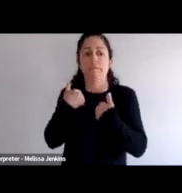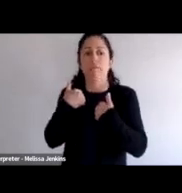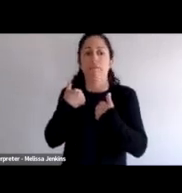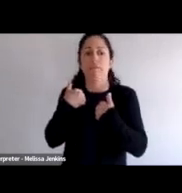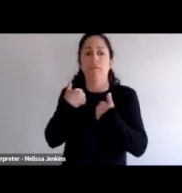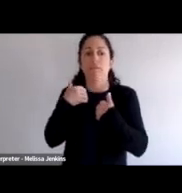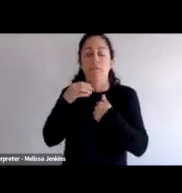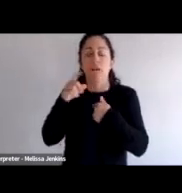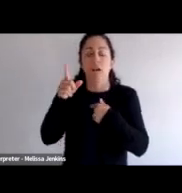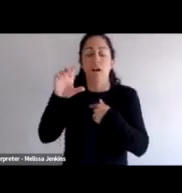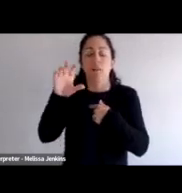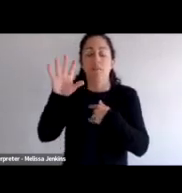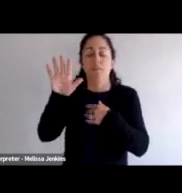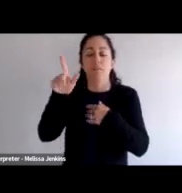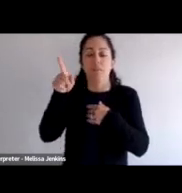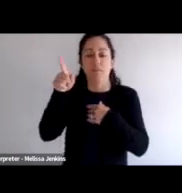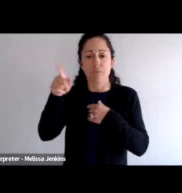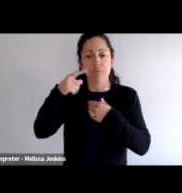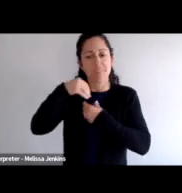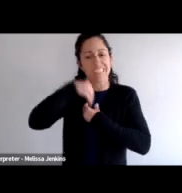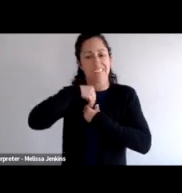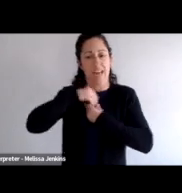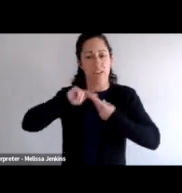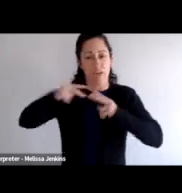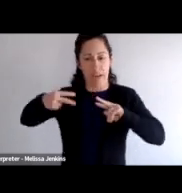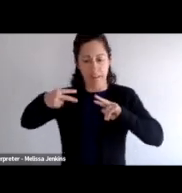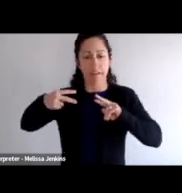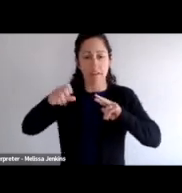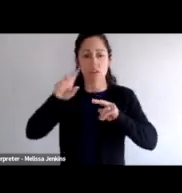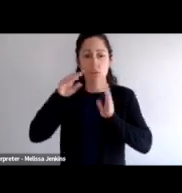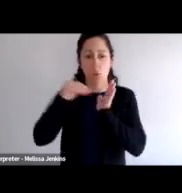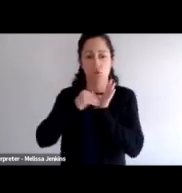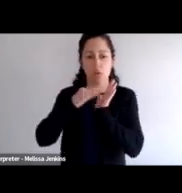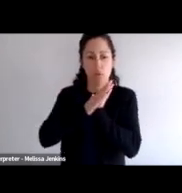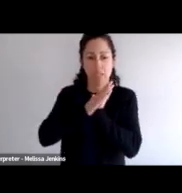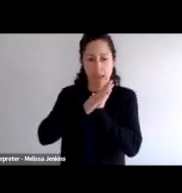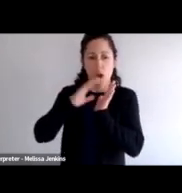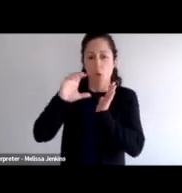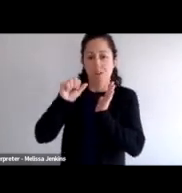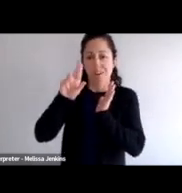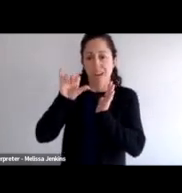a person who has lost a loved one. You can do any or all of those roles, depending on your experience.